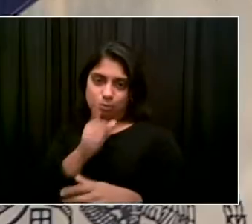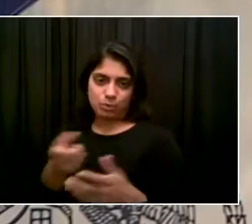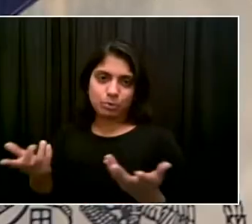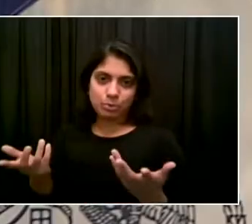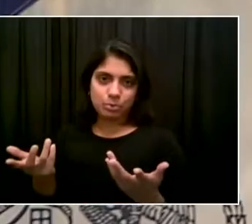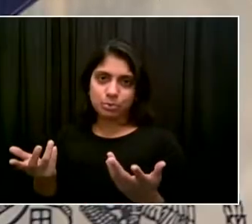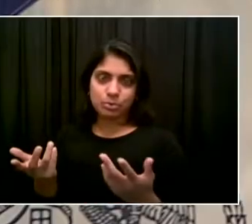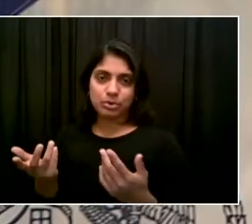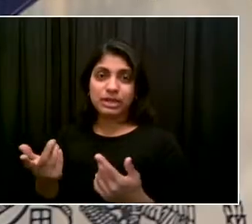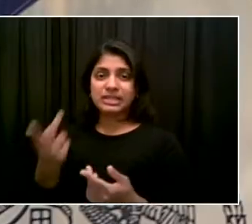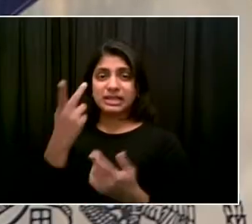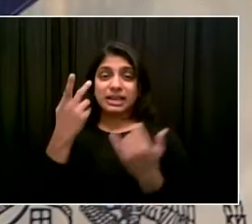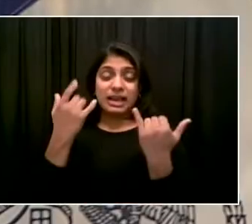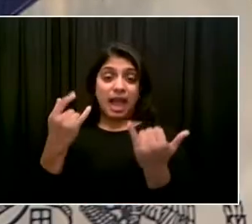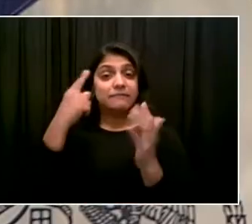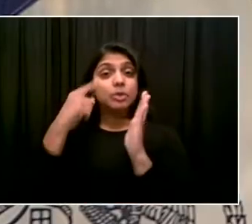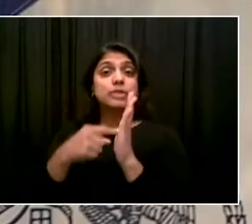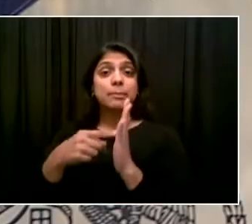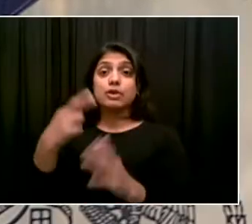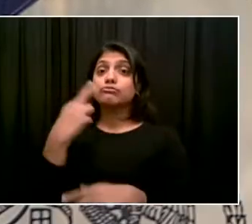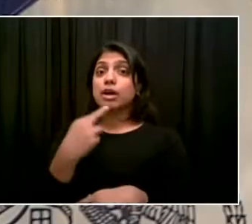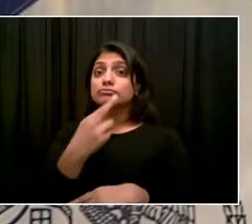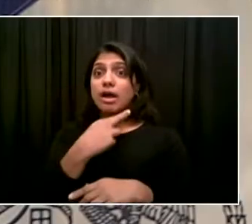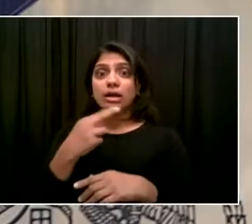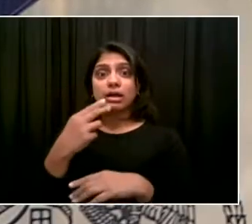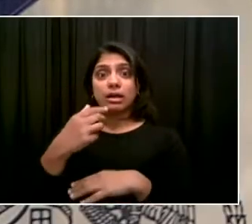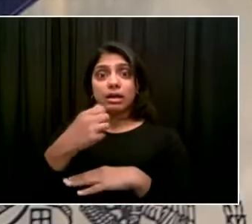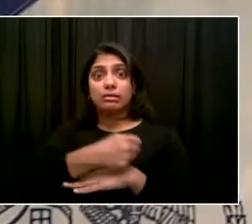PARTS TO THE ECONOMY ARE LOOMING, BROAWADY AND